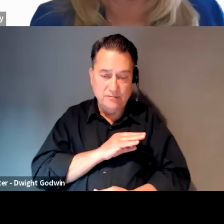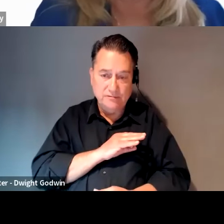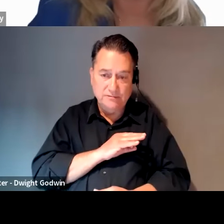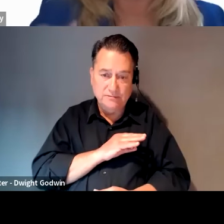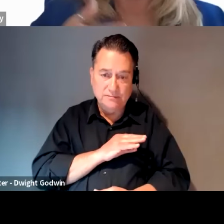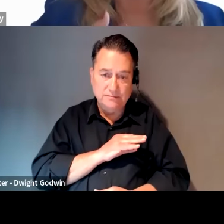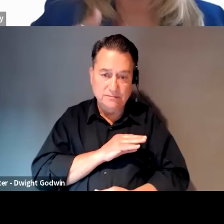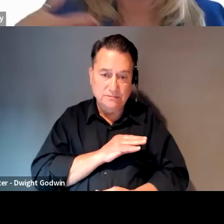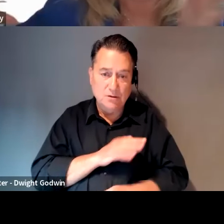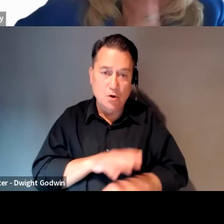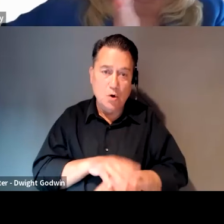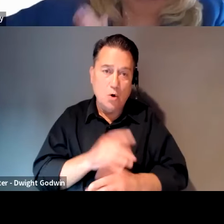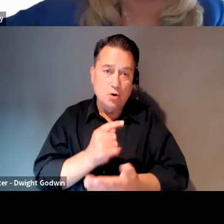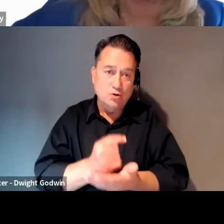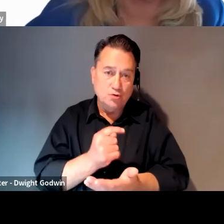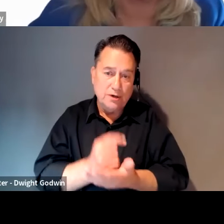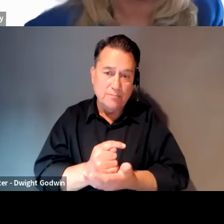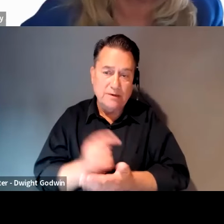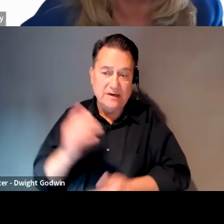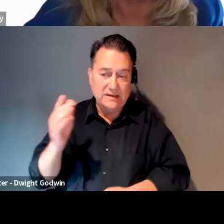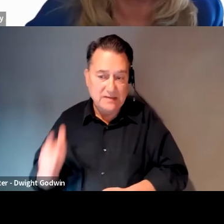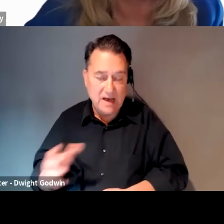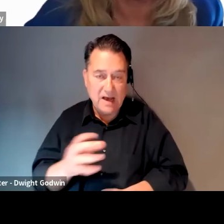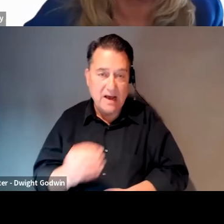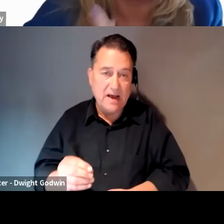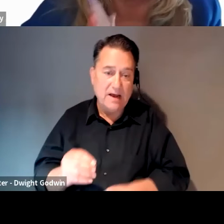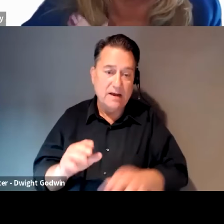on treatment side and child welfare side,